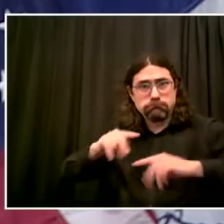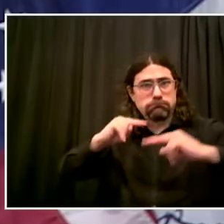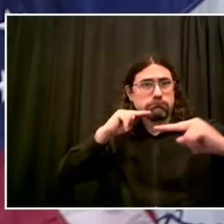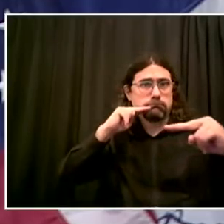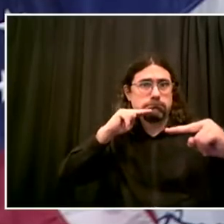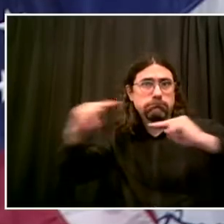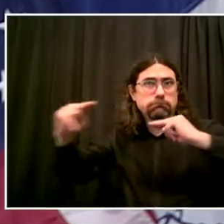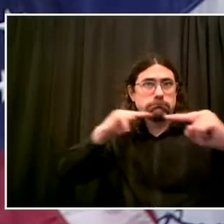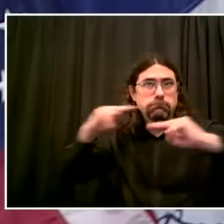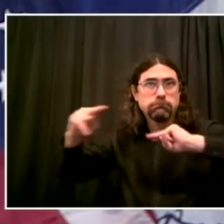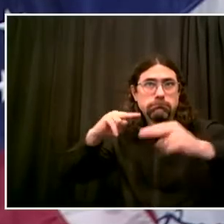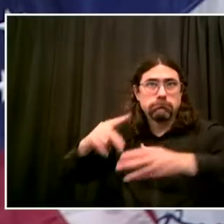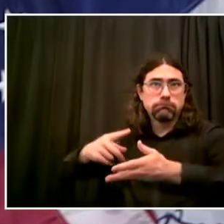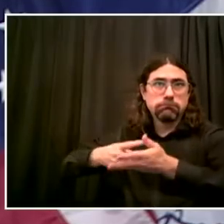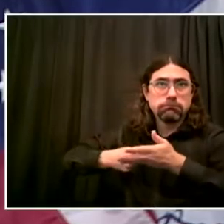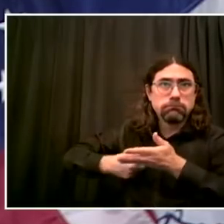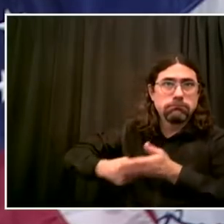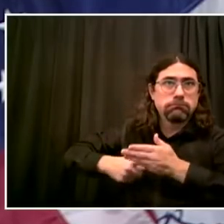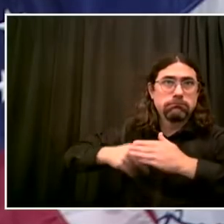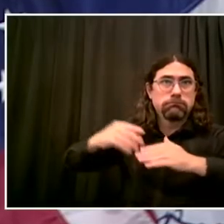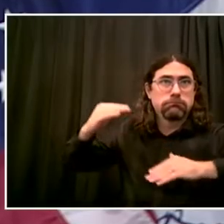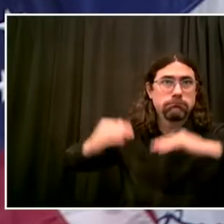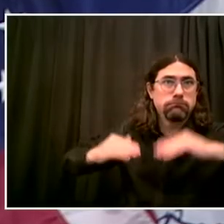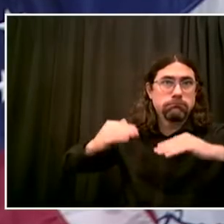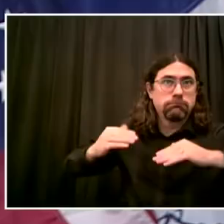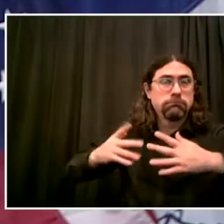IS IT IS IT A FINANCIAL